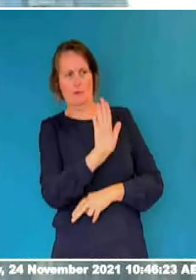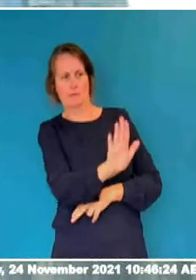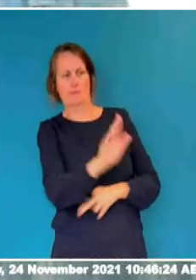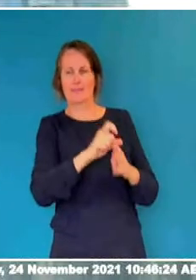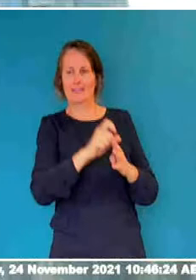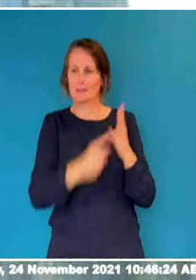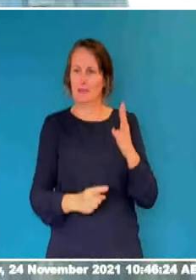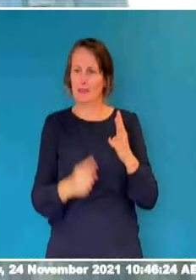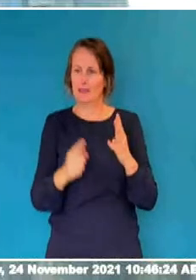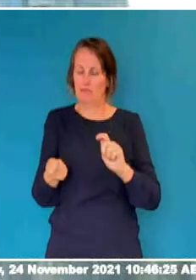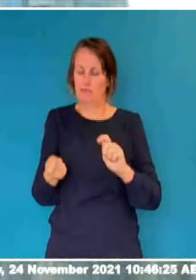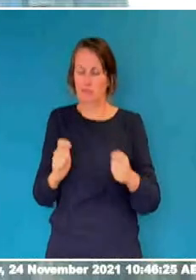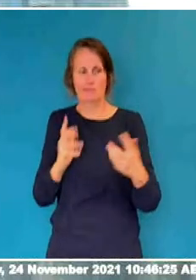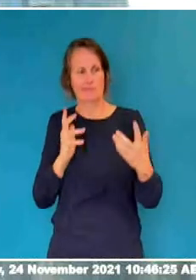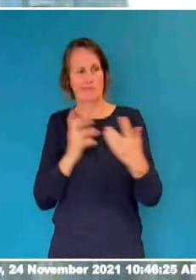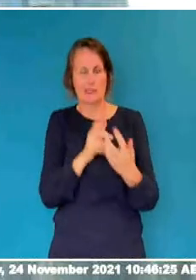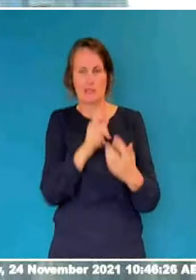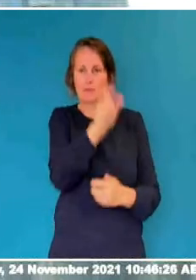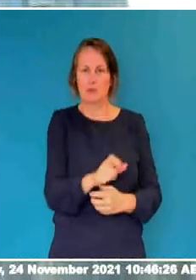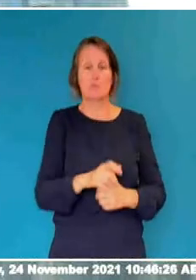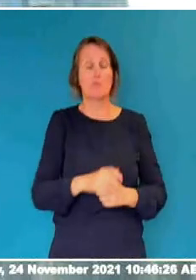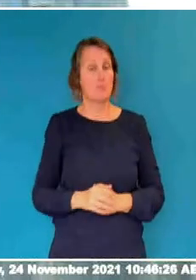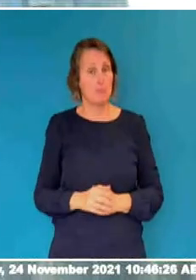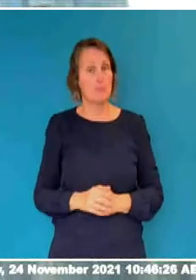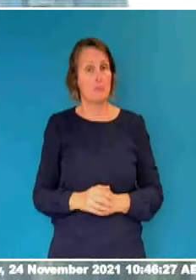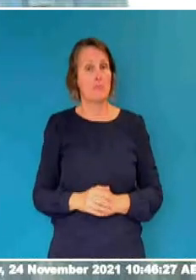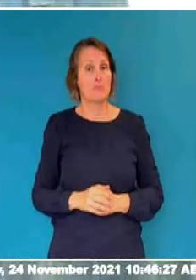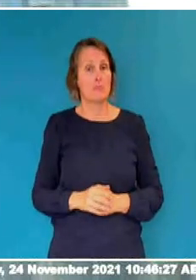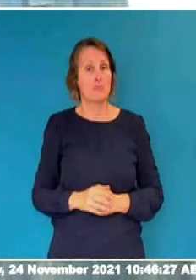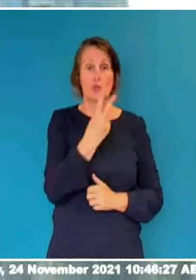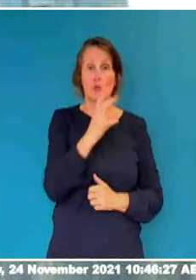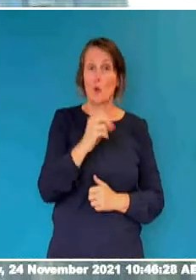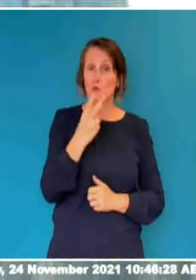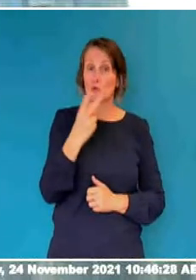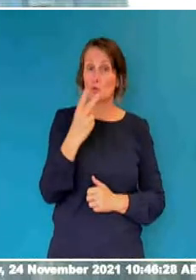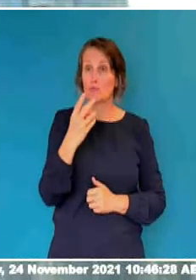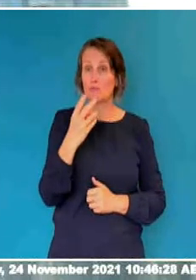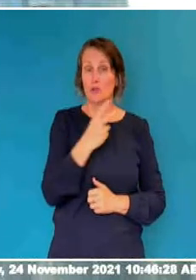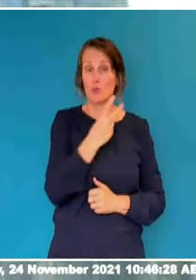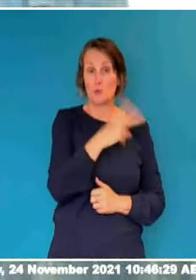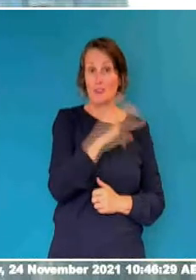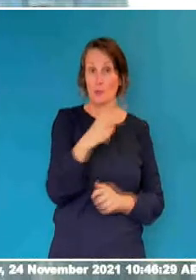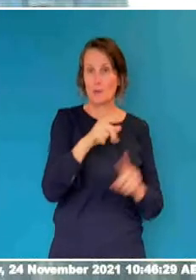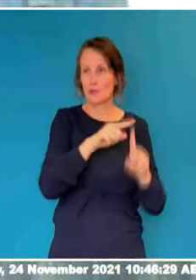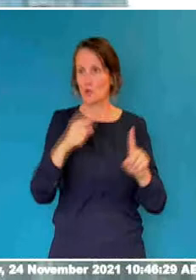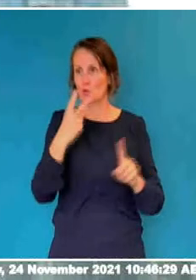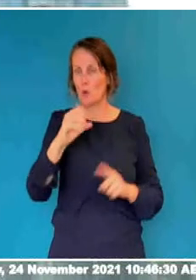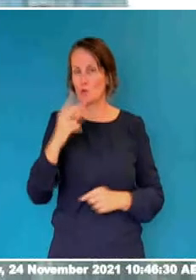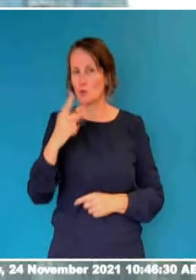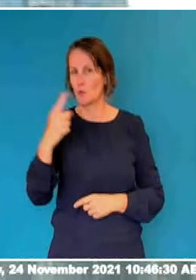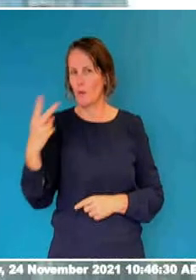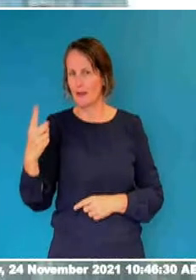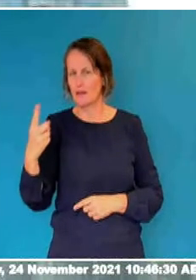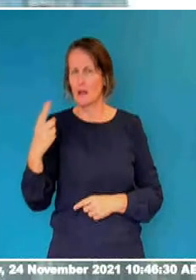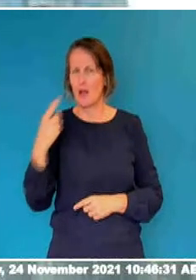That's correct. In the lastÂ through 2020 and 2021 we've had, I believe, 30 adjustments have